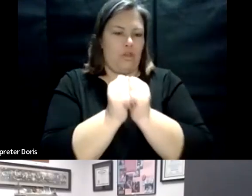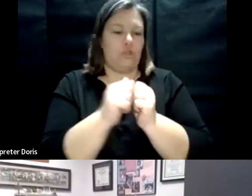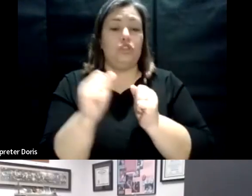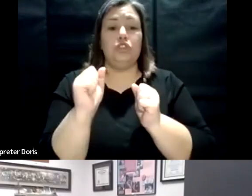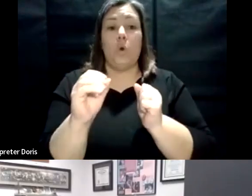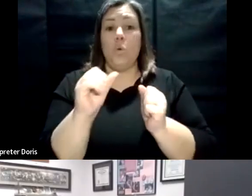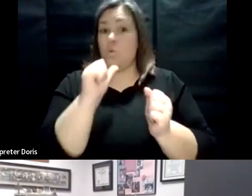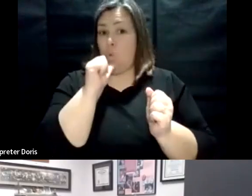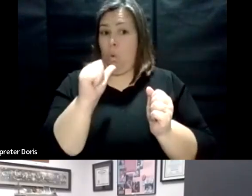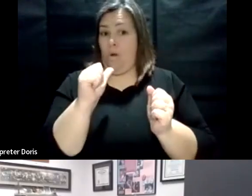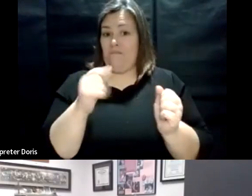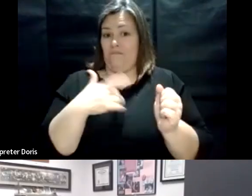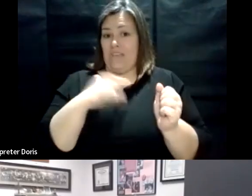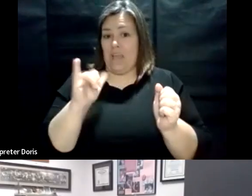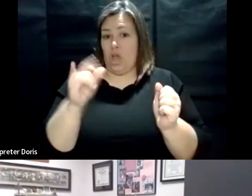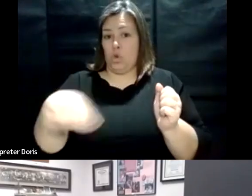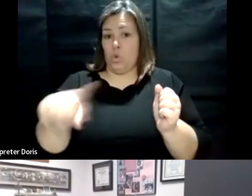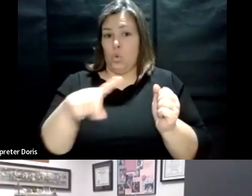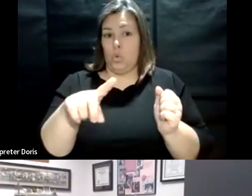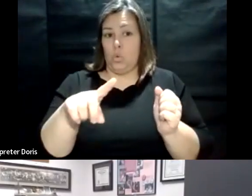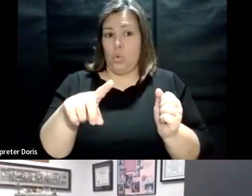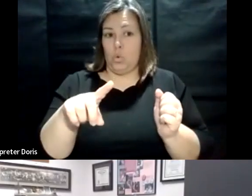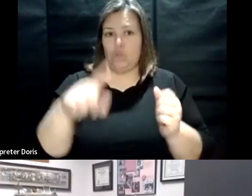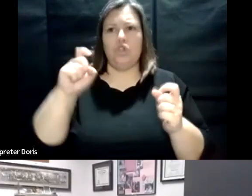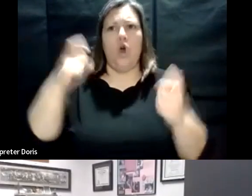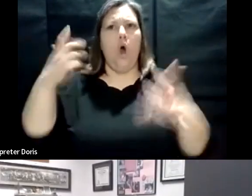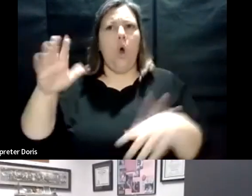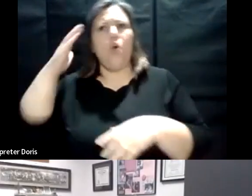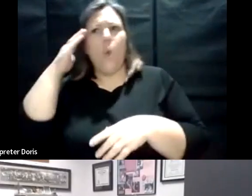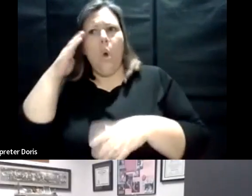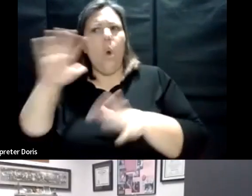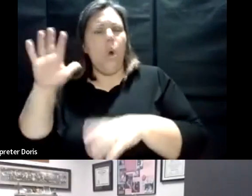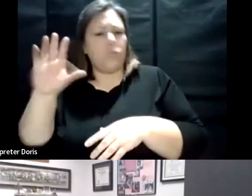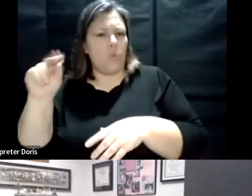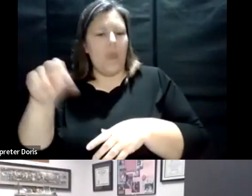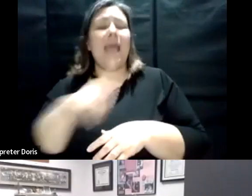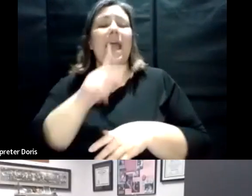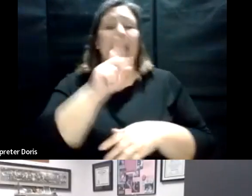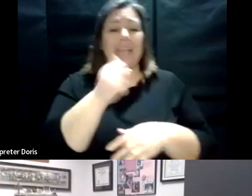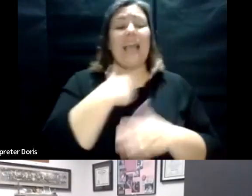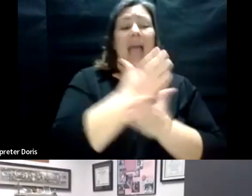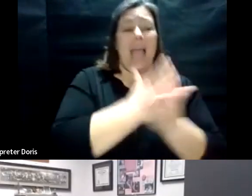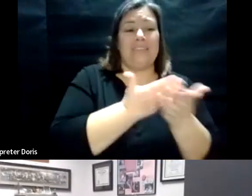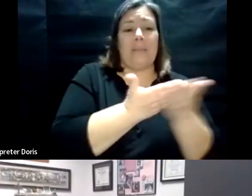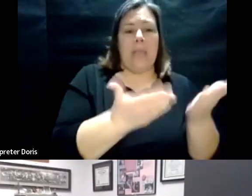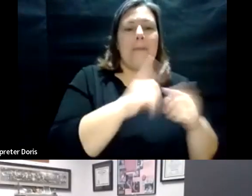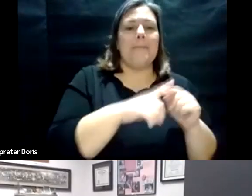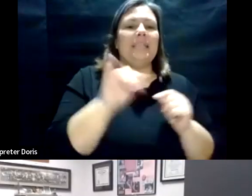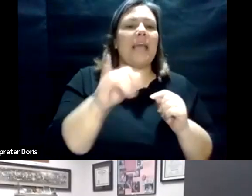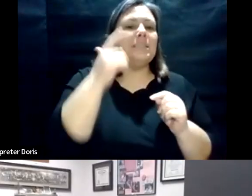I think this is really just started to gain momentum because ACL has put out the contracts and asked for different groups to come together and work on this. It. I think this is really just started to gain momentum, because Acl has put out the contracts and asked for different groups to come together and work on this so don't feel like you are like you should have all this stuff. So don't feel like you are like, like you should have all of this stuff.